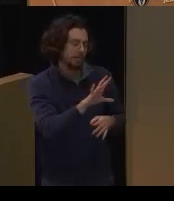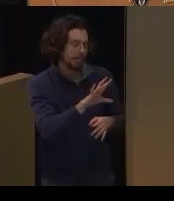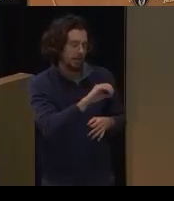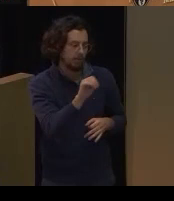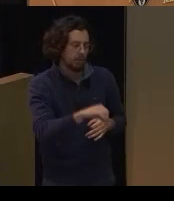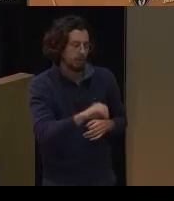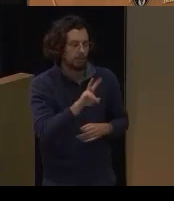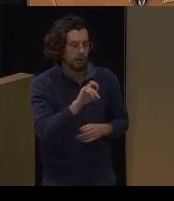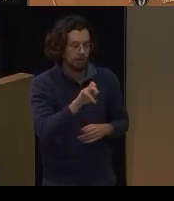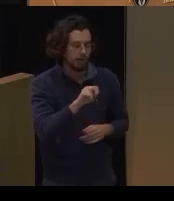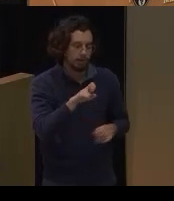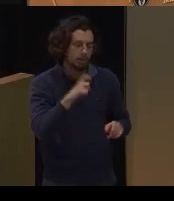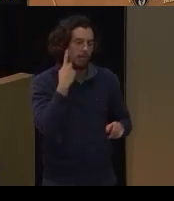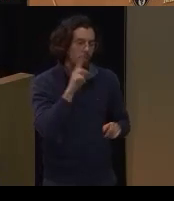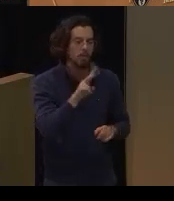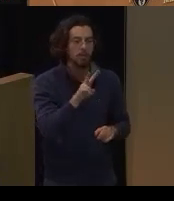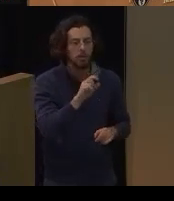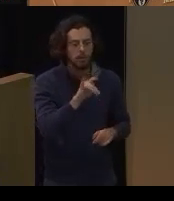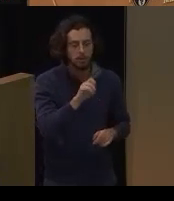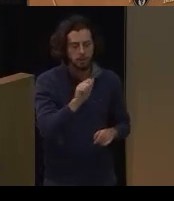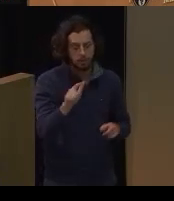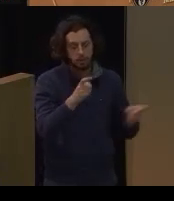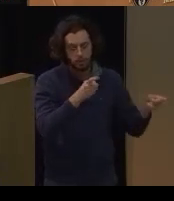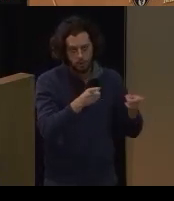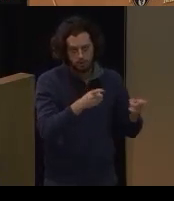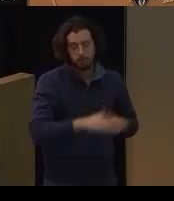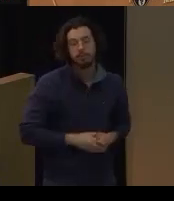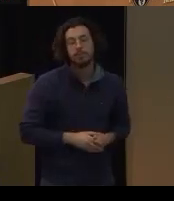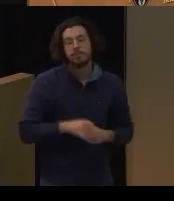in volitional control and here I'm just plotting the loading so on each row we have a different